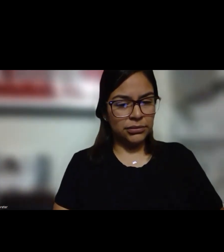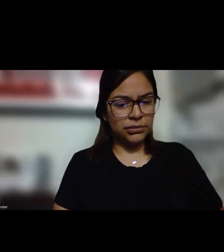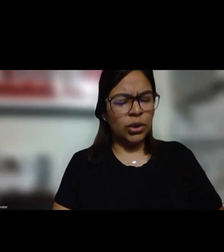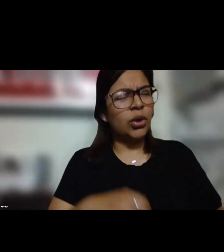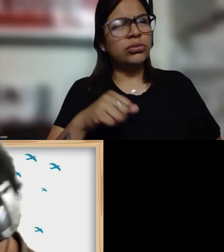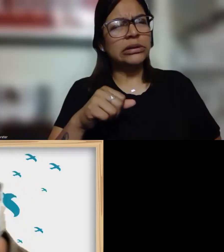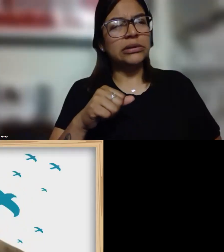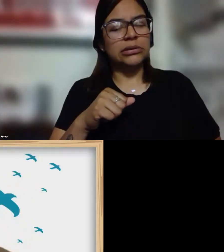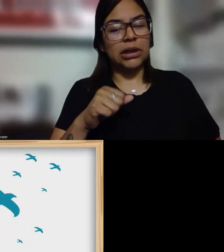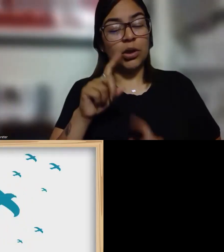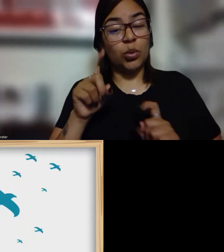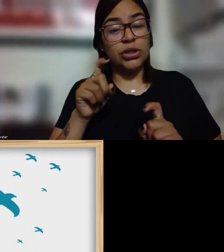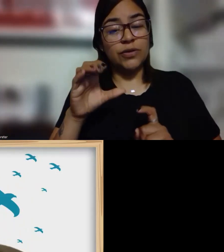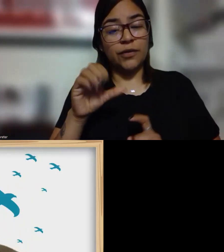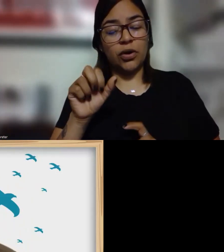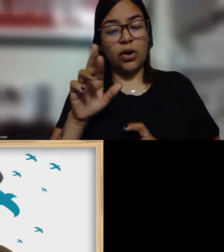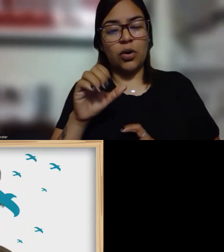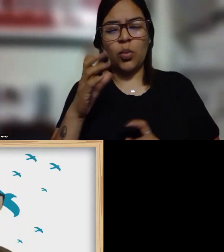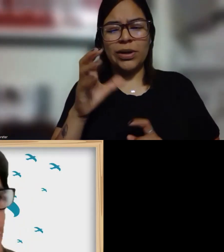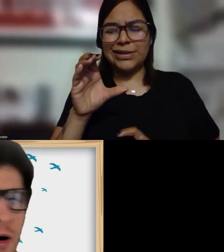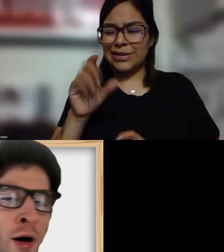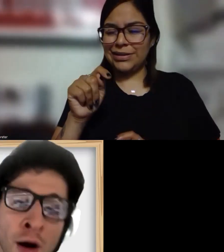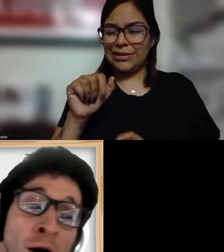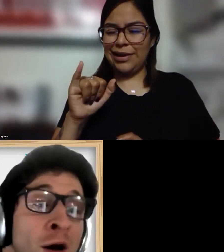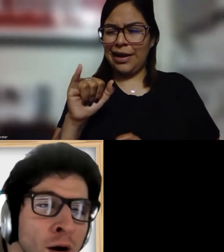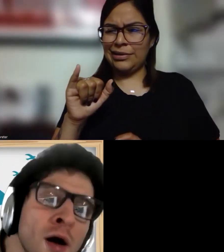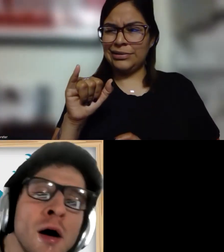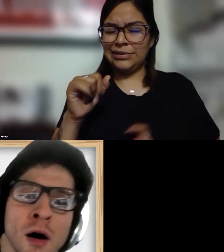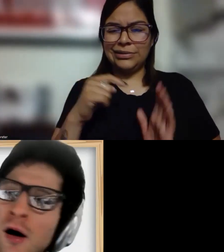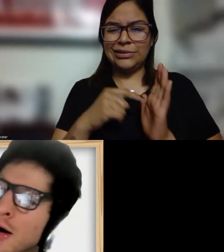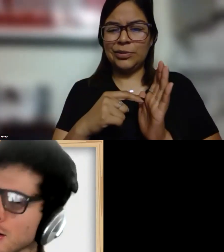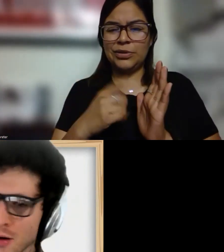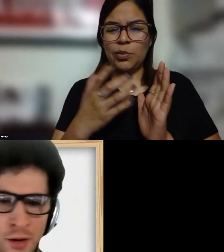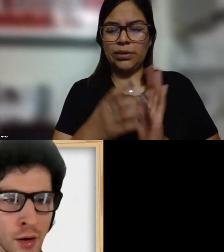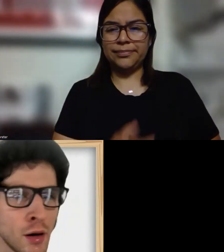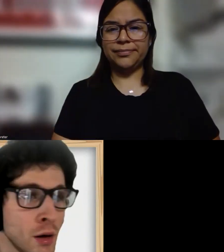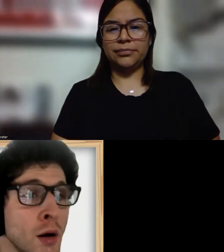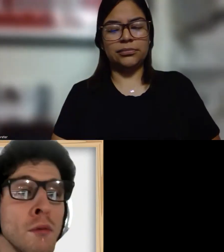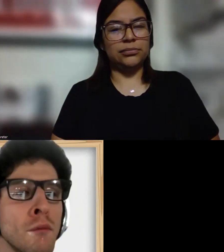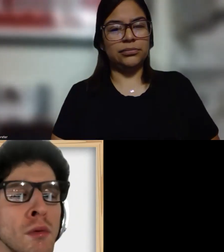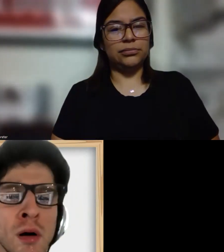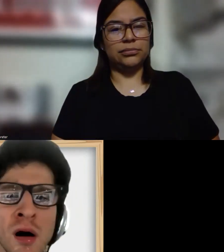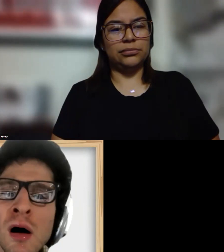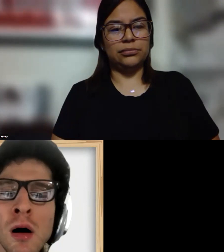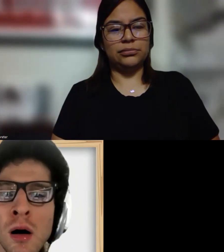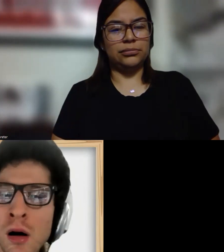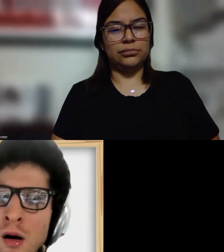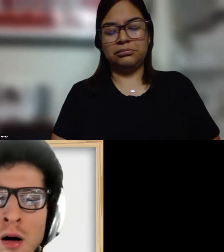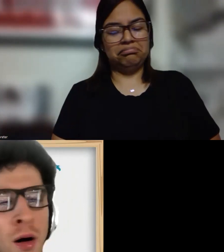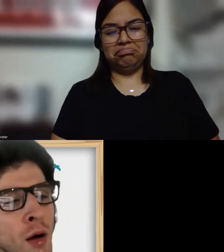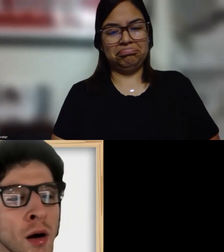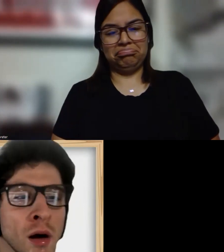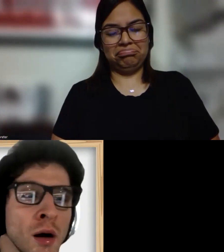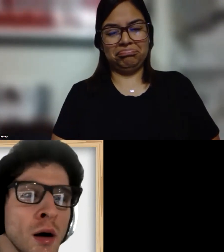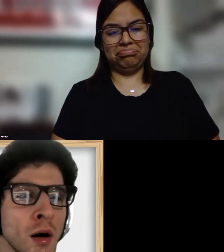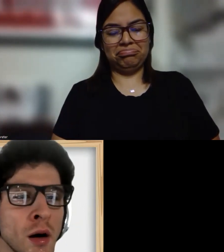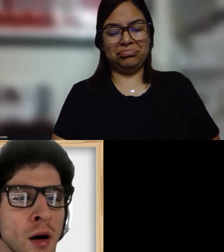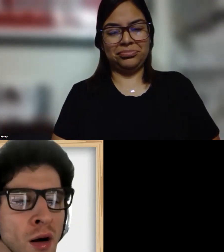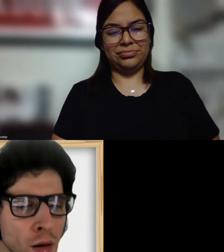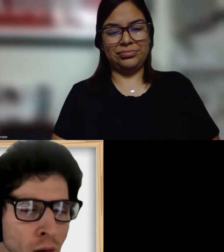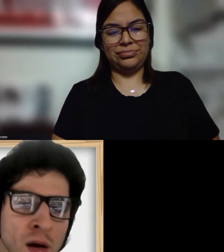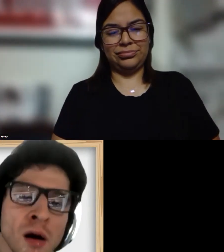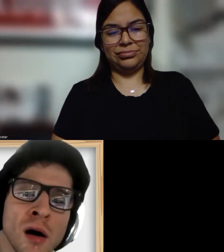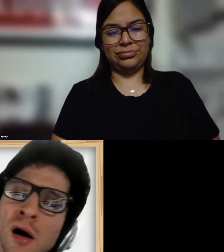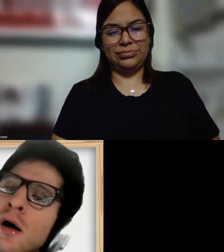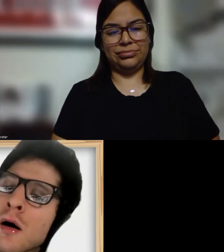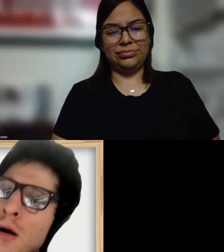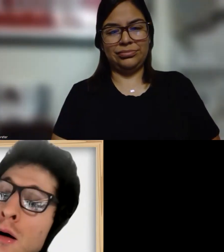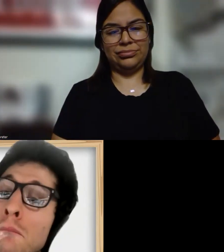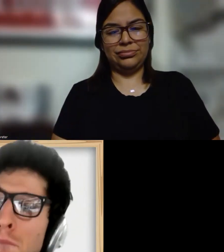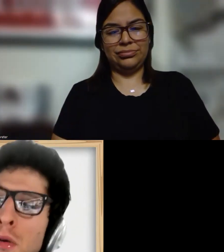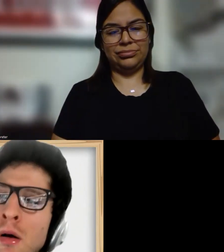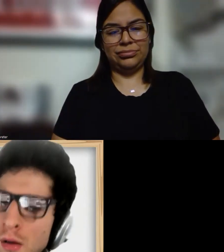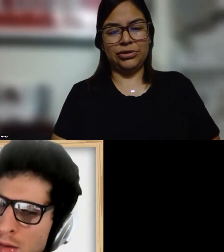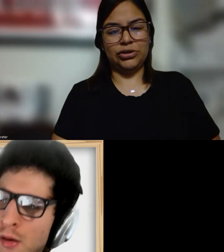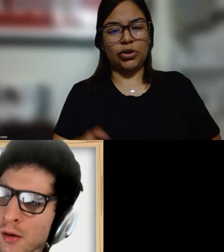for transition I barely heard that care transitions intervention ah thank you